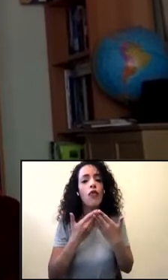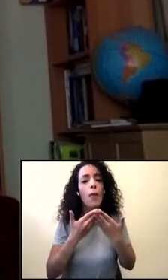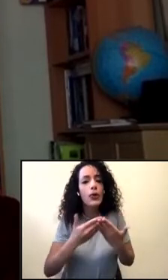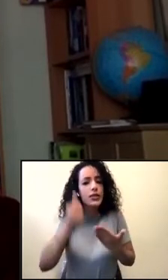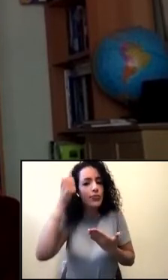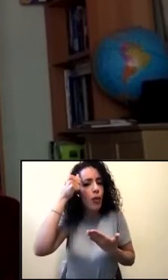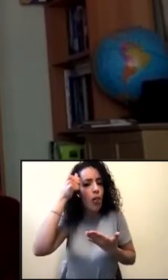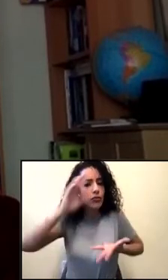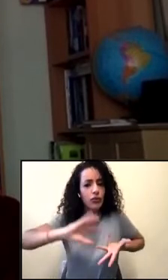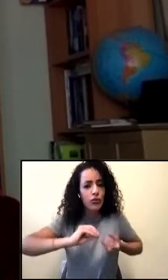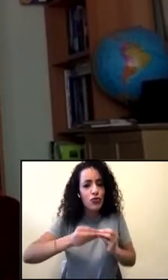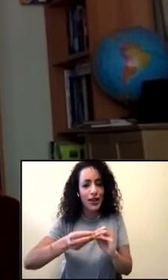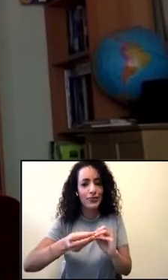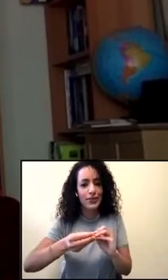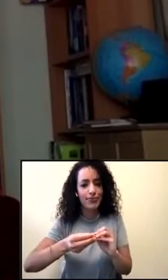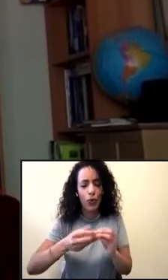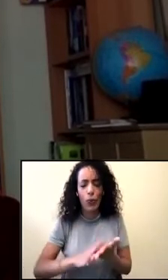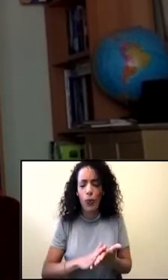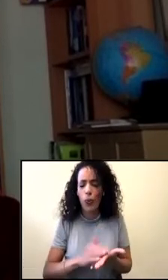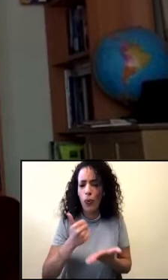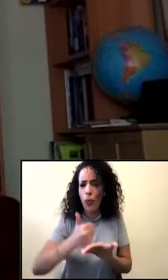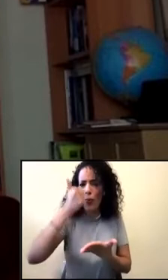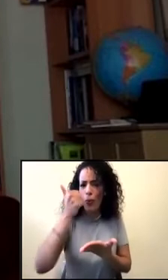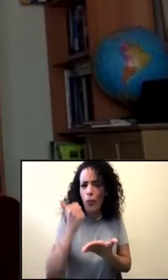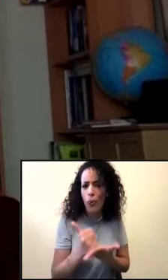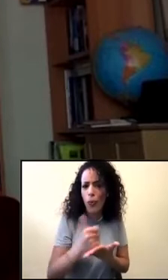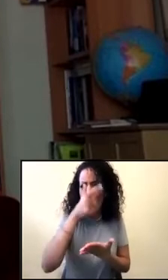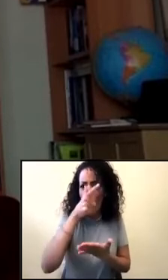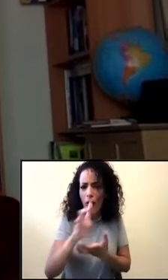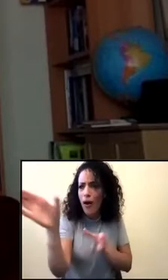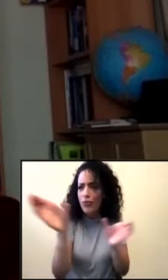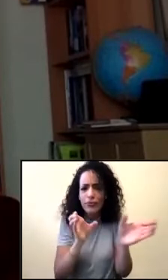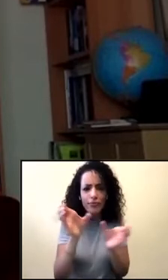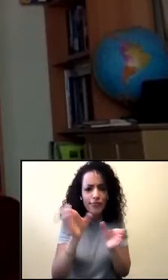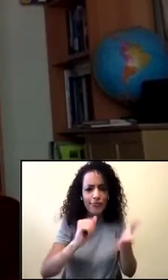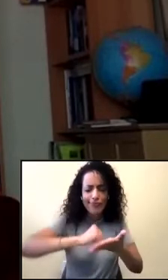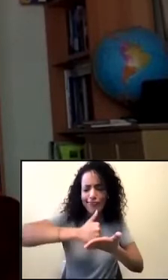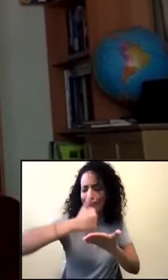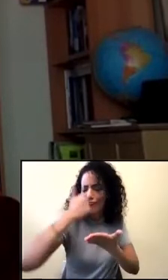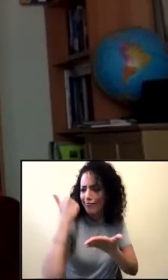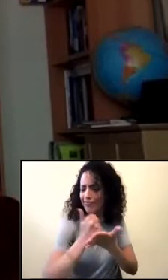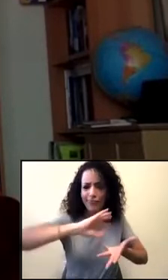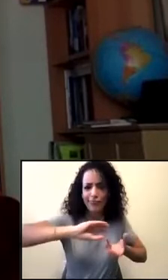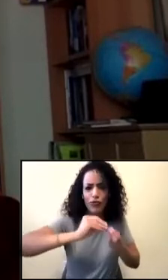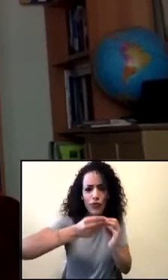so fortunate to bring together so many amazing artists and thinkers and organizations and